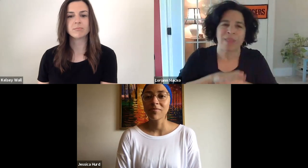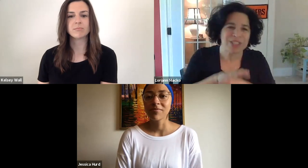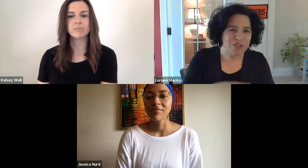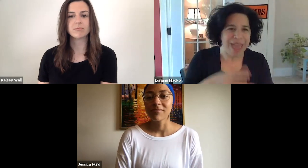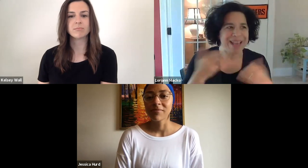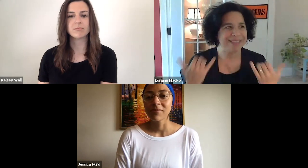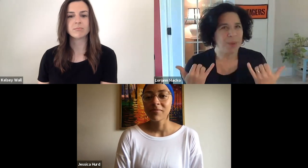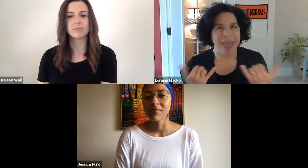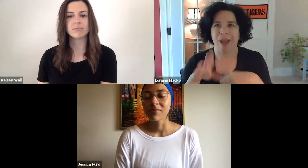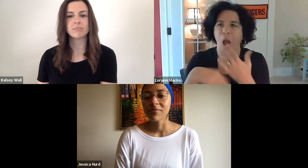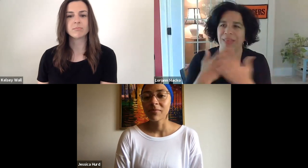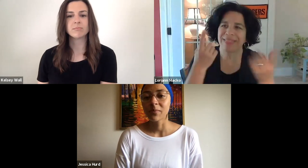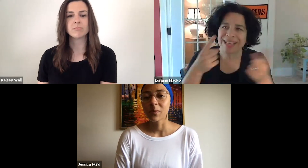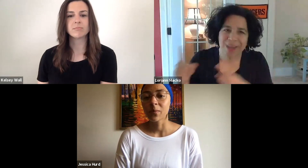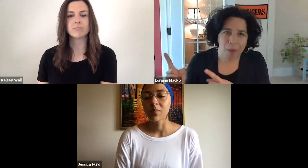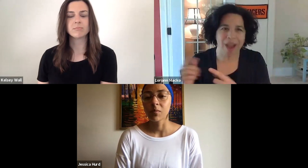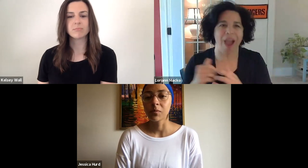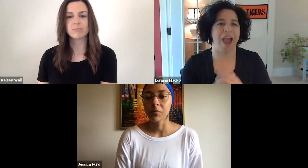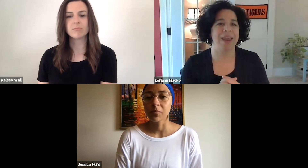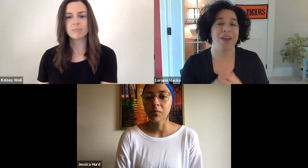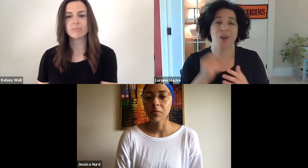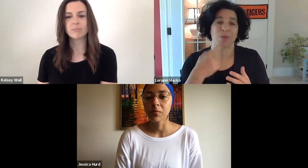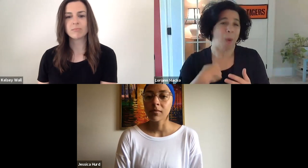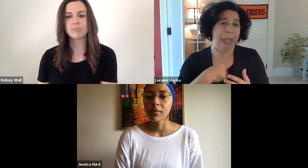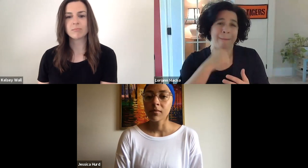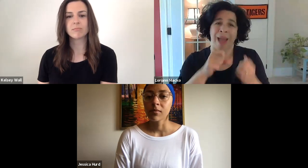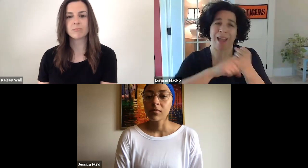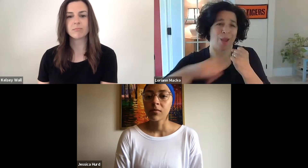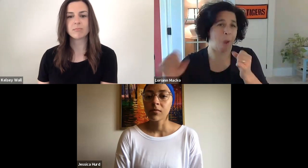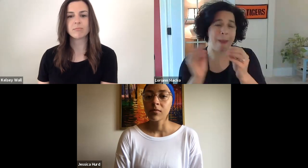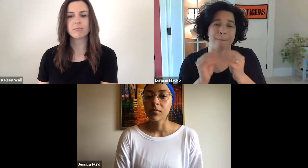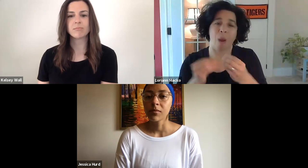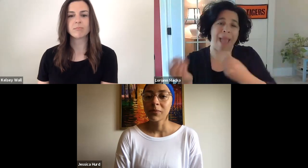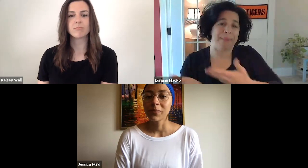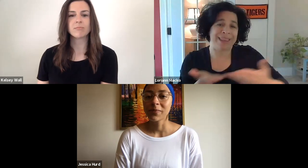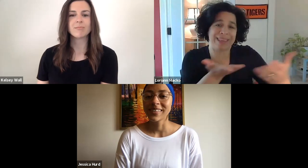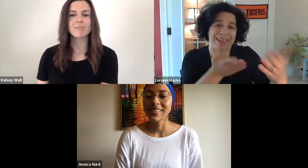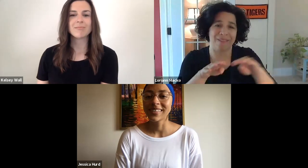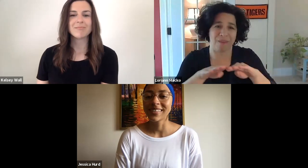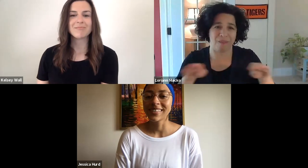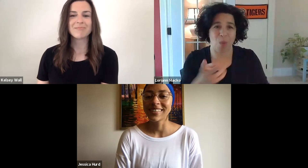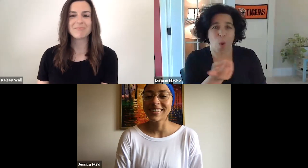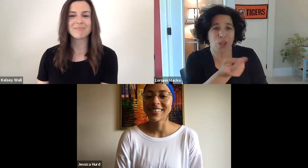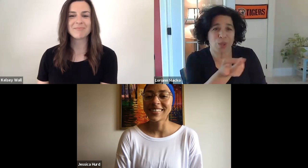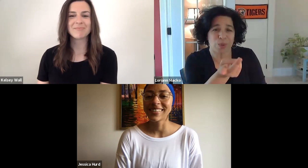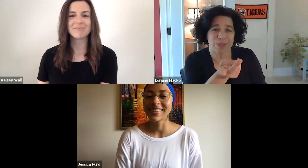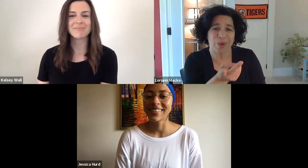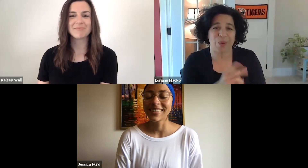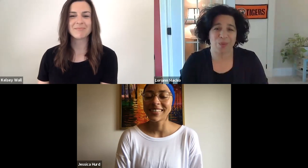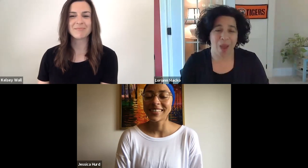that they want to share with you today. So, I'm not gonna go on and drag this out any more. I'm gonna open up the floor to Kelsey and Jessica.